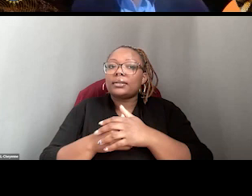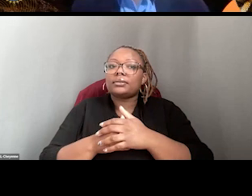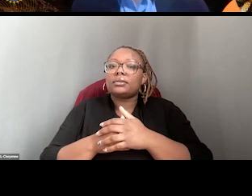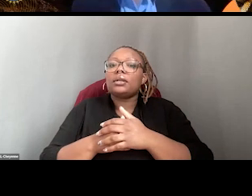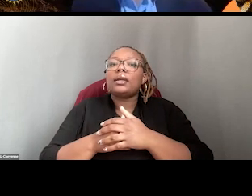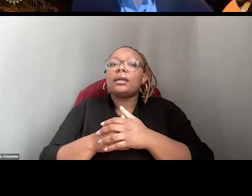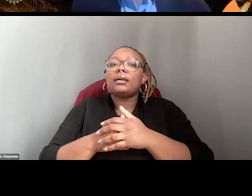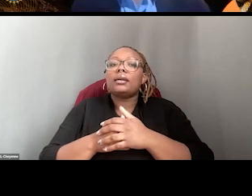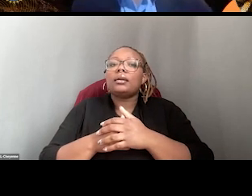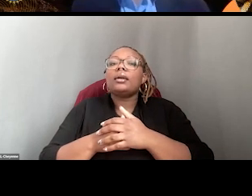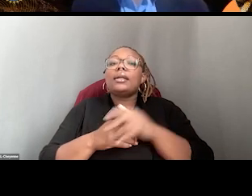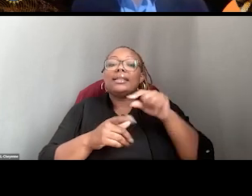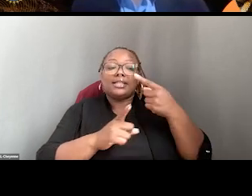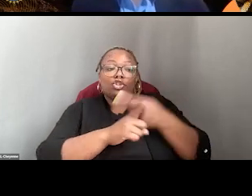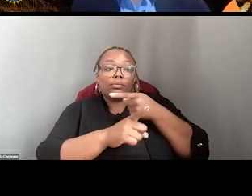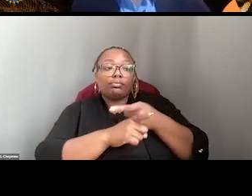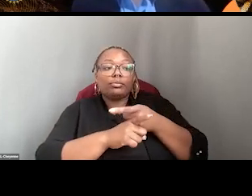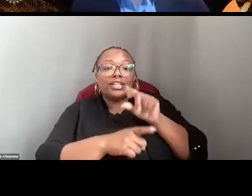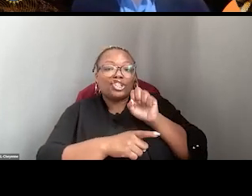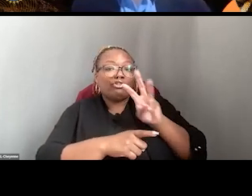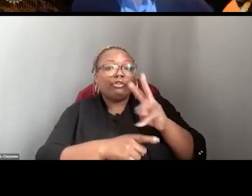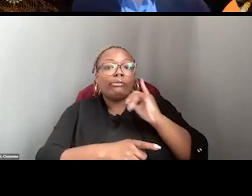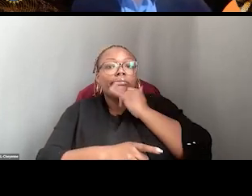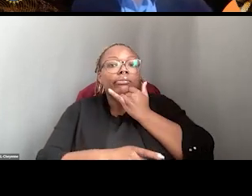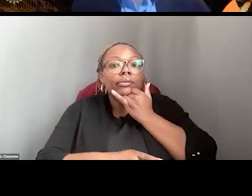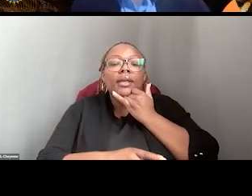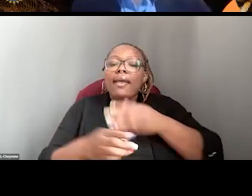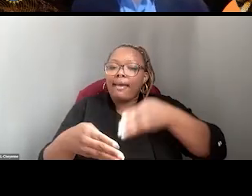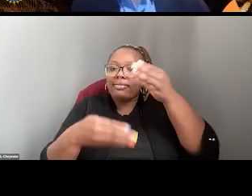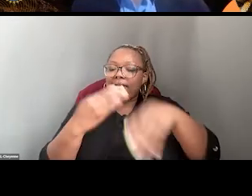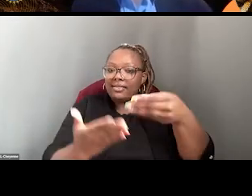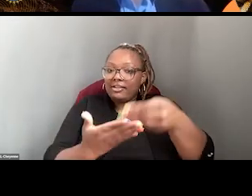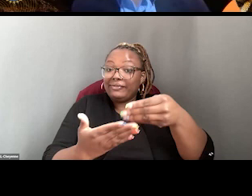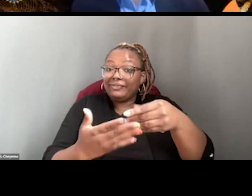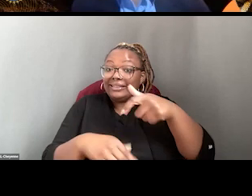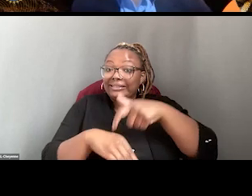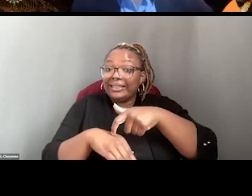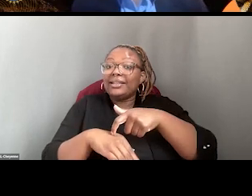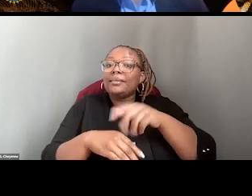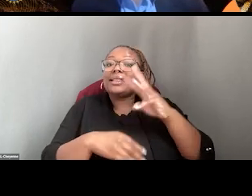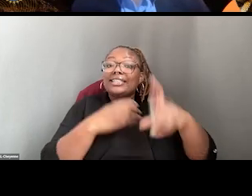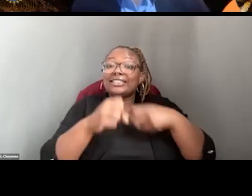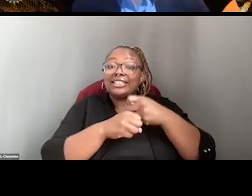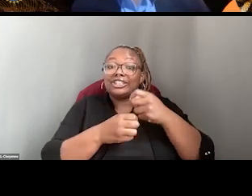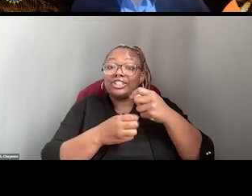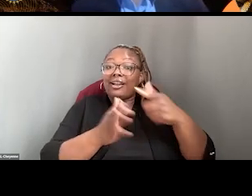And at the end of the funding period, that six-year period, Treasury automatically takes those funds back.